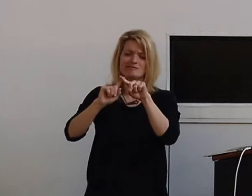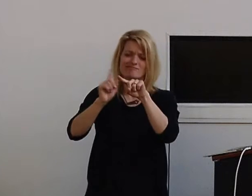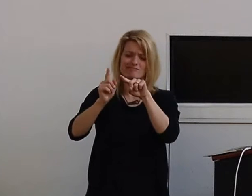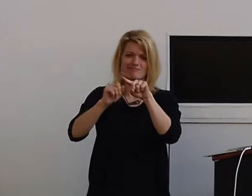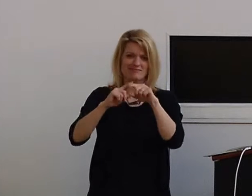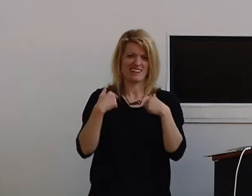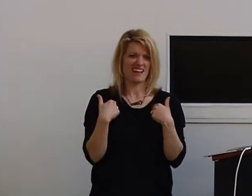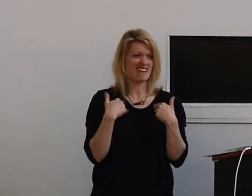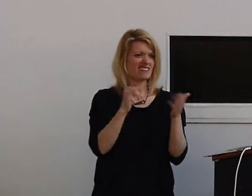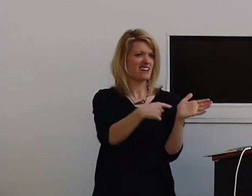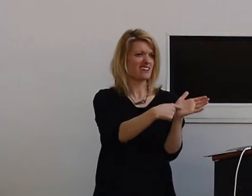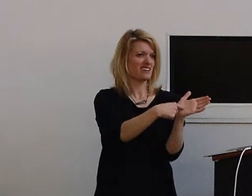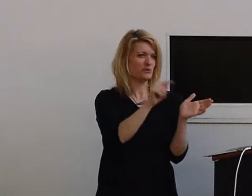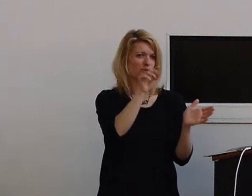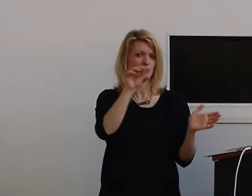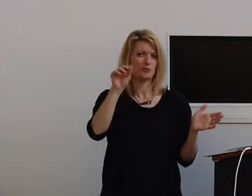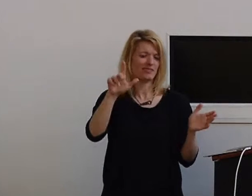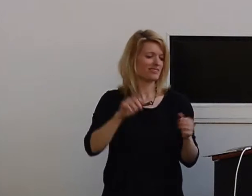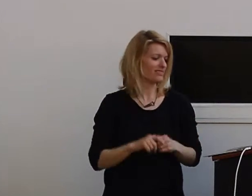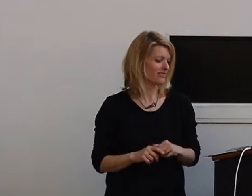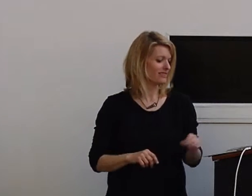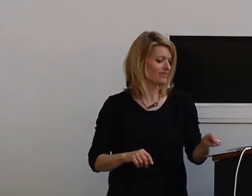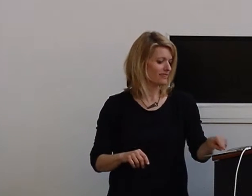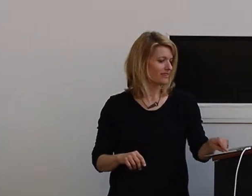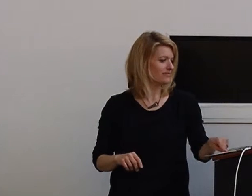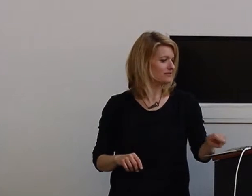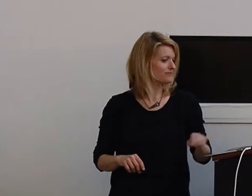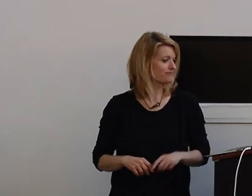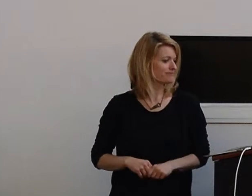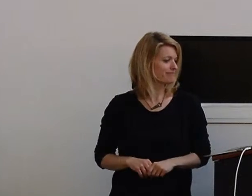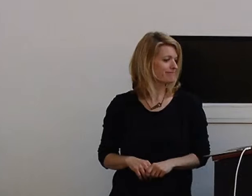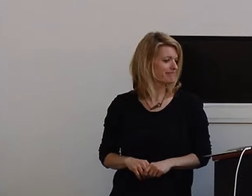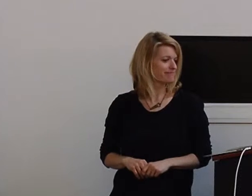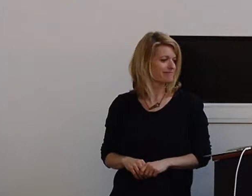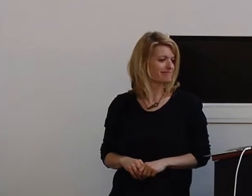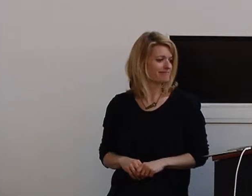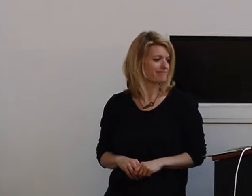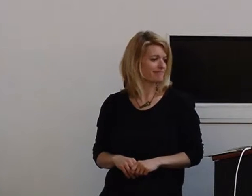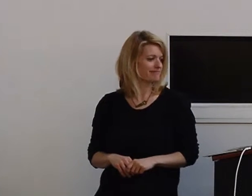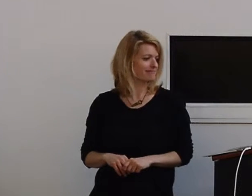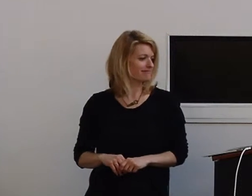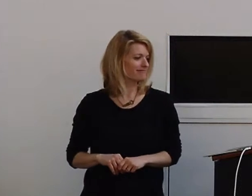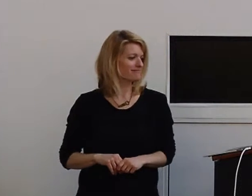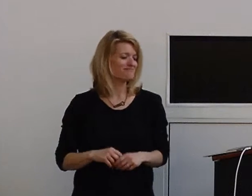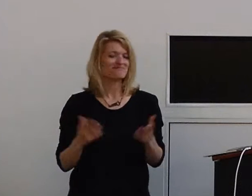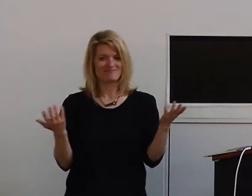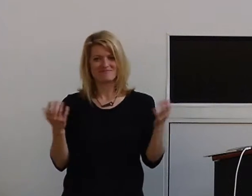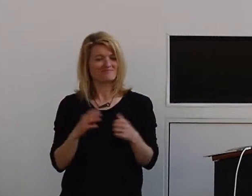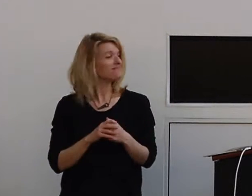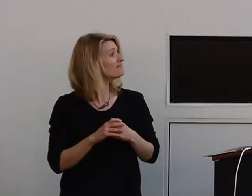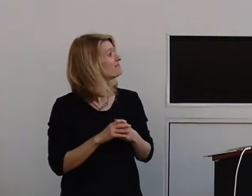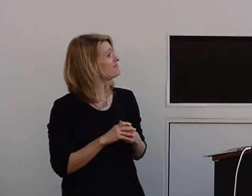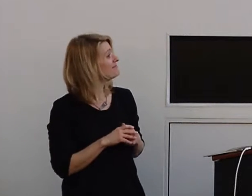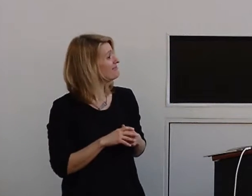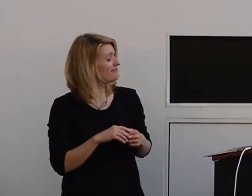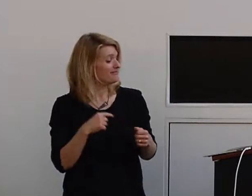can be anything. Your favorite folklore that you want to preserve or your own story. This is a tool for you to use.